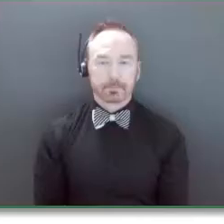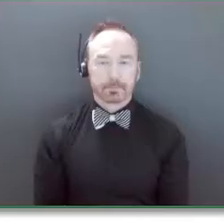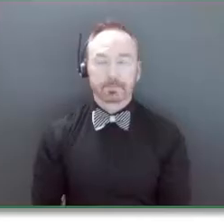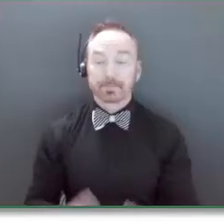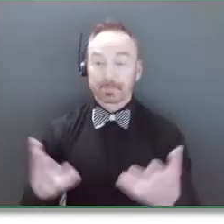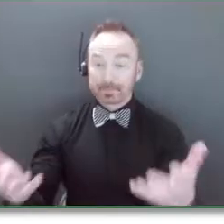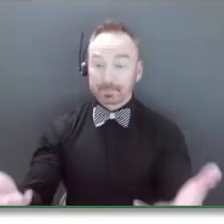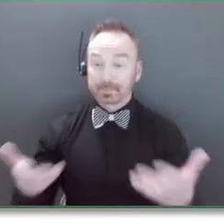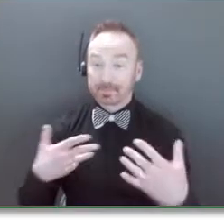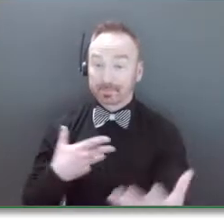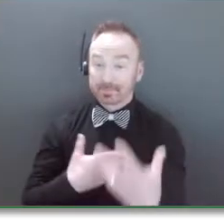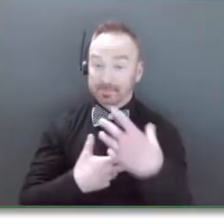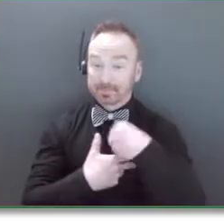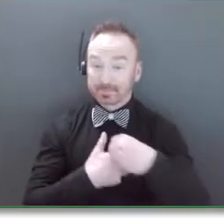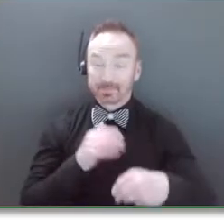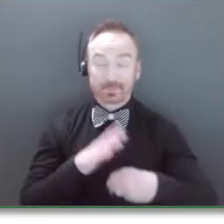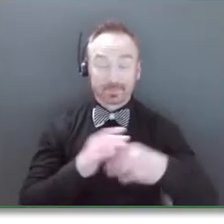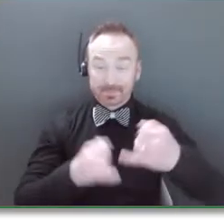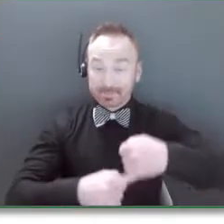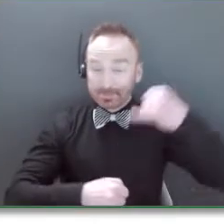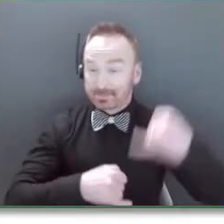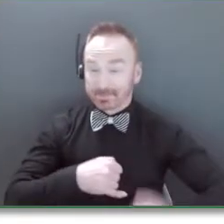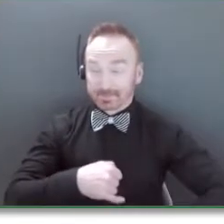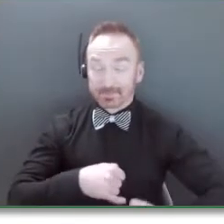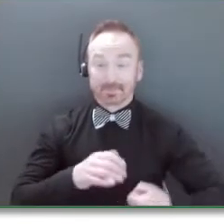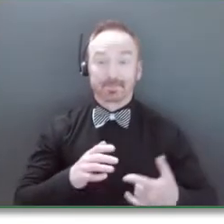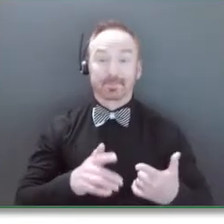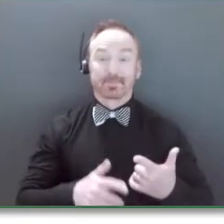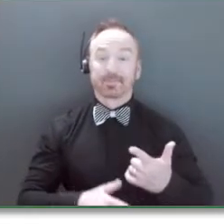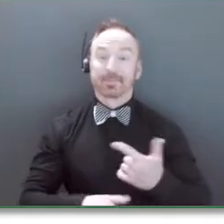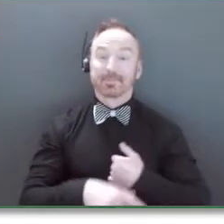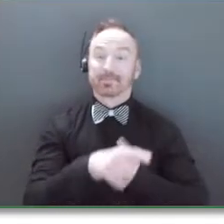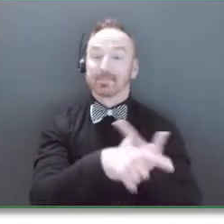This is the final session not only for today but for the entire conference.